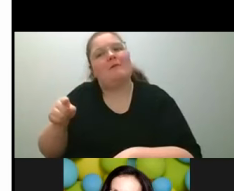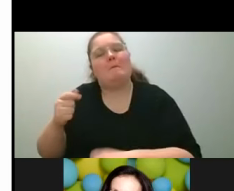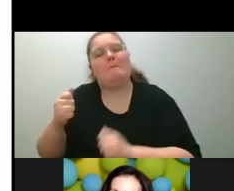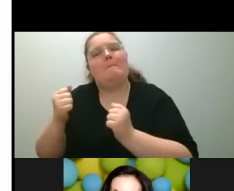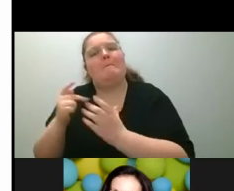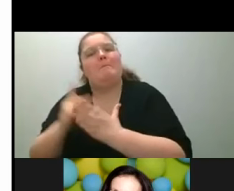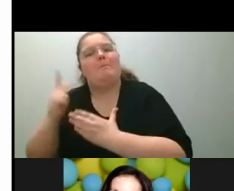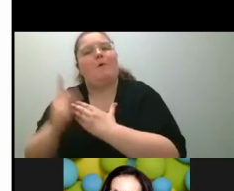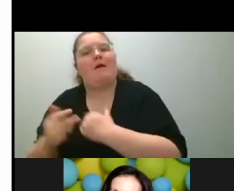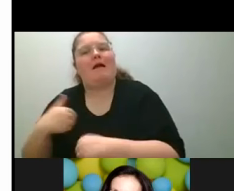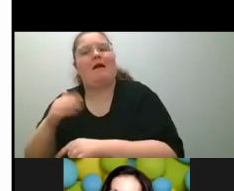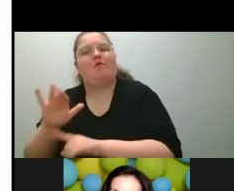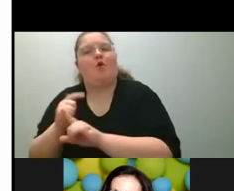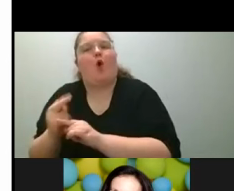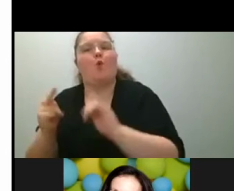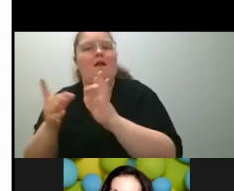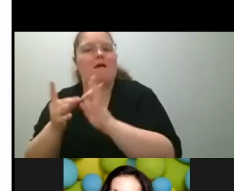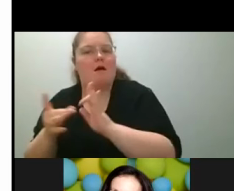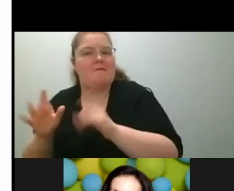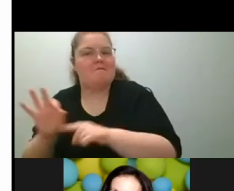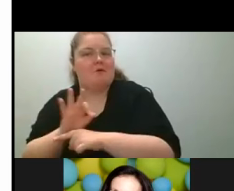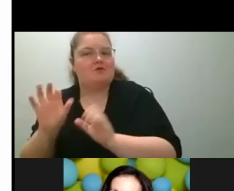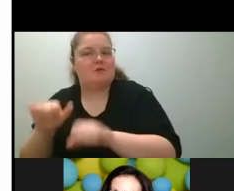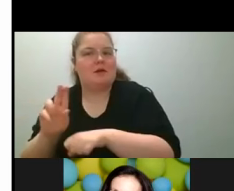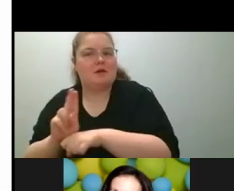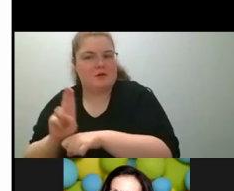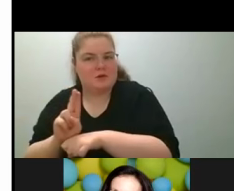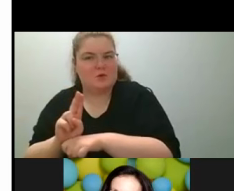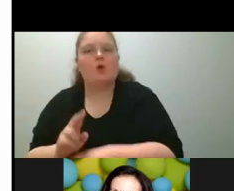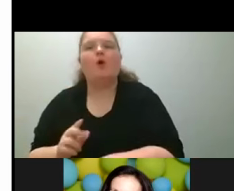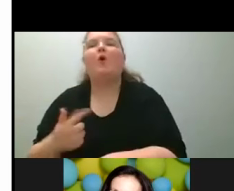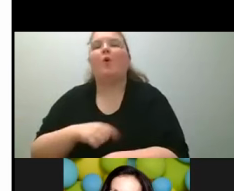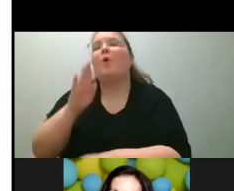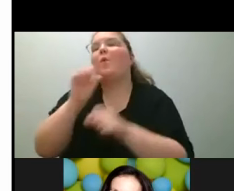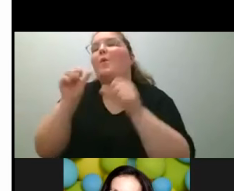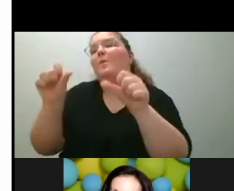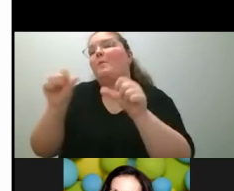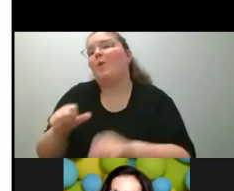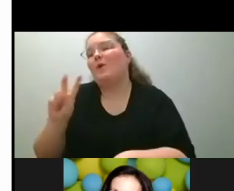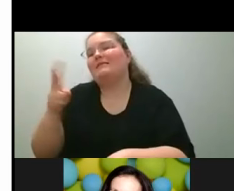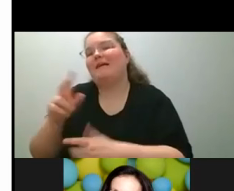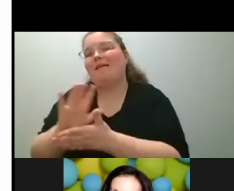do come with commenting features. And there is a second video that we will also share from YouTube